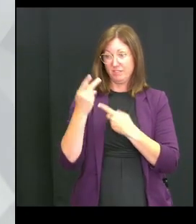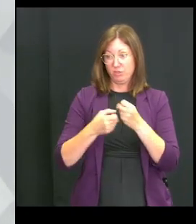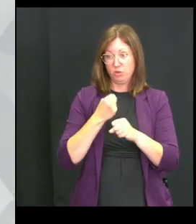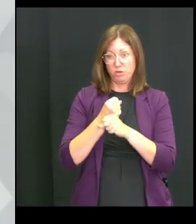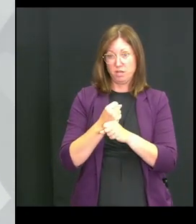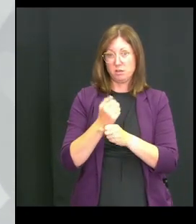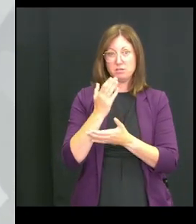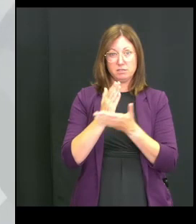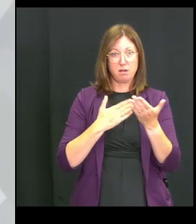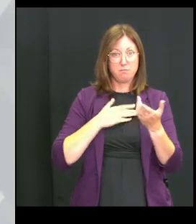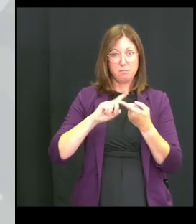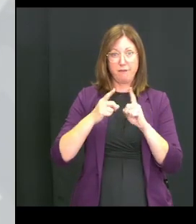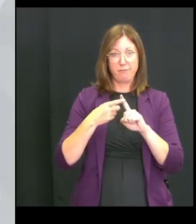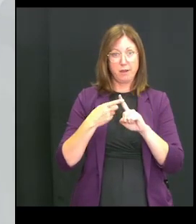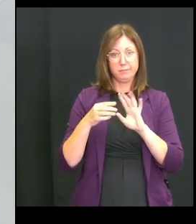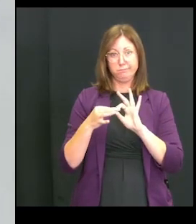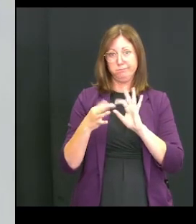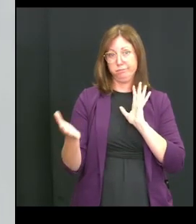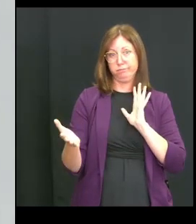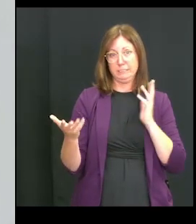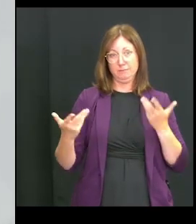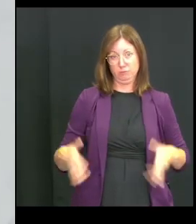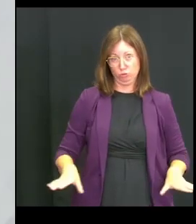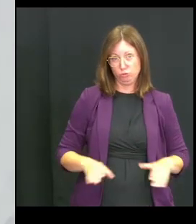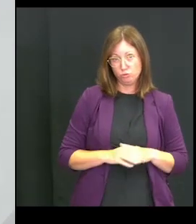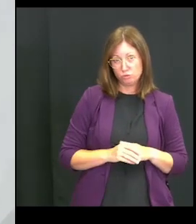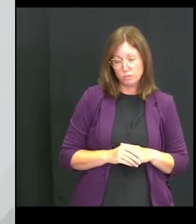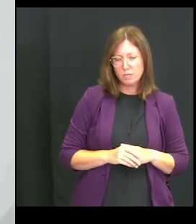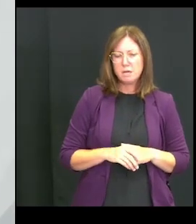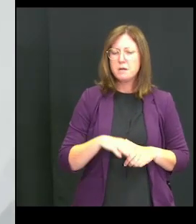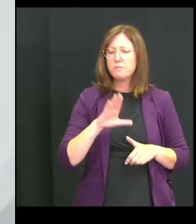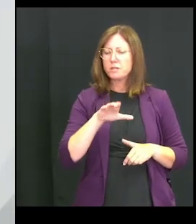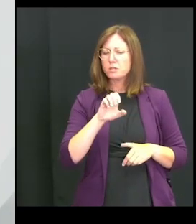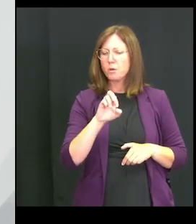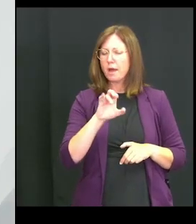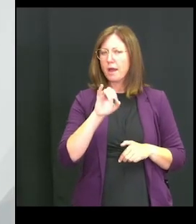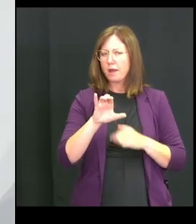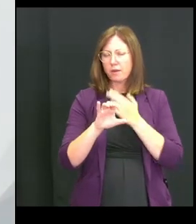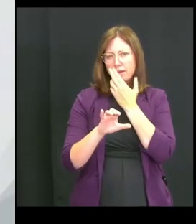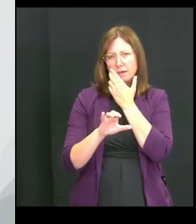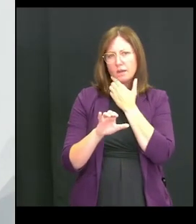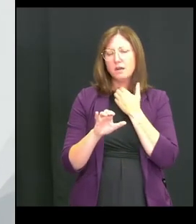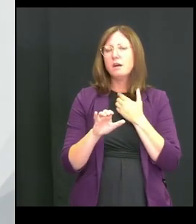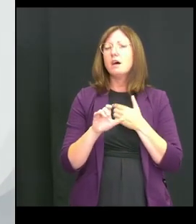So, Eric, to go into a bit of your methodology, how do we know that when people are responding to the surveys